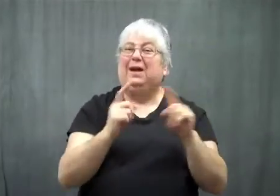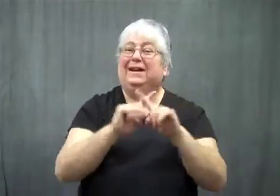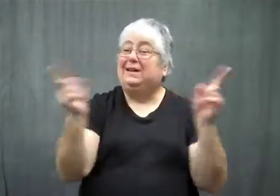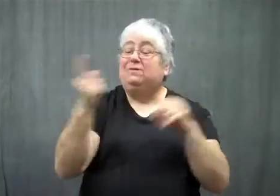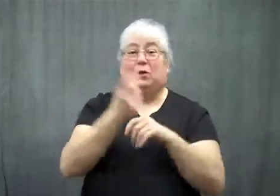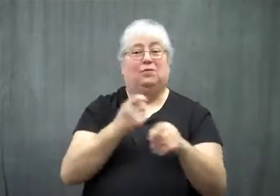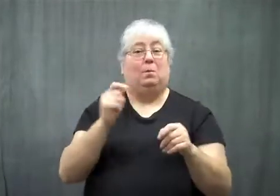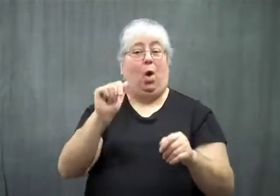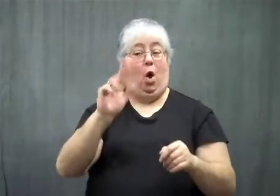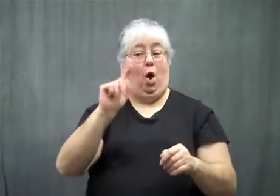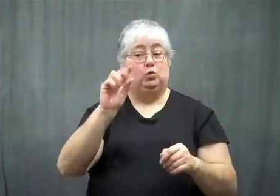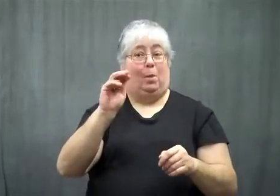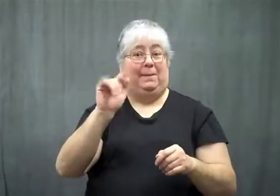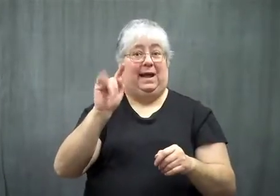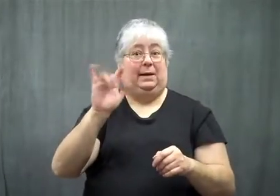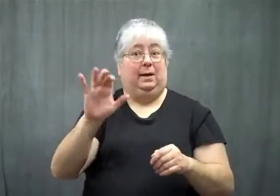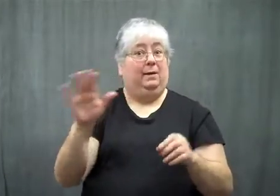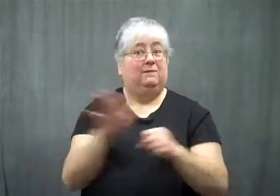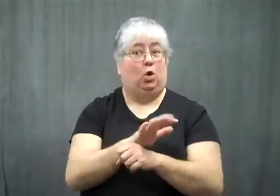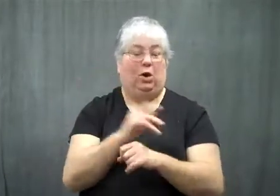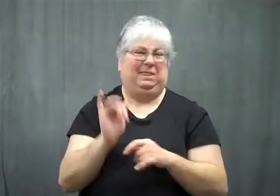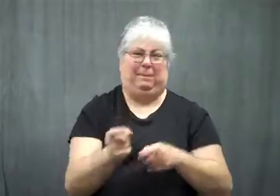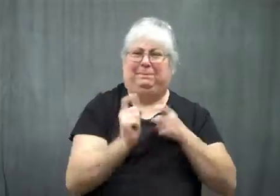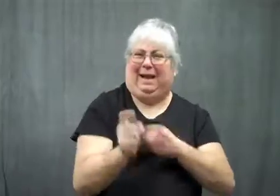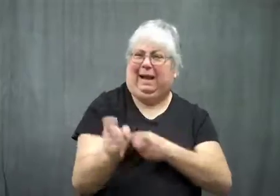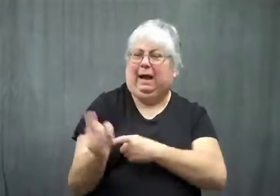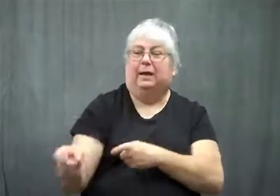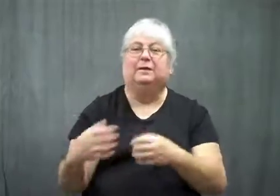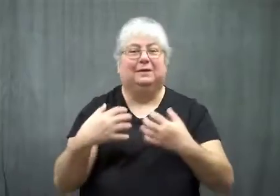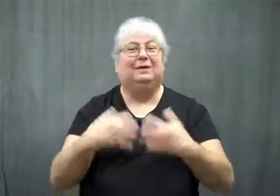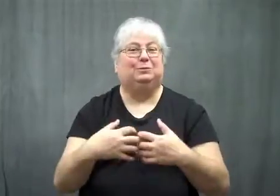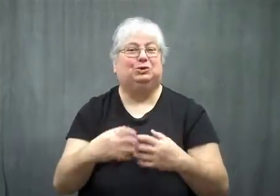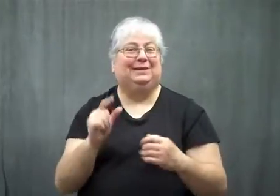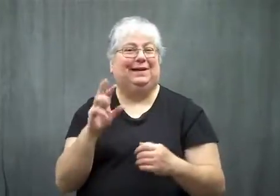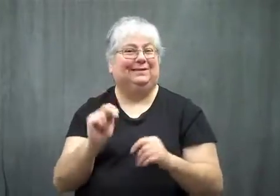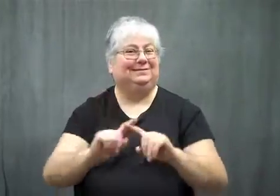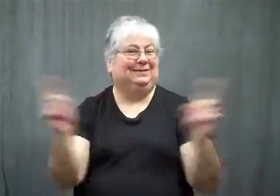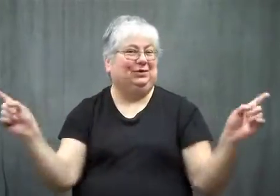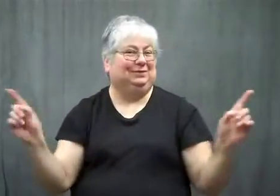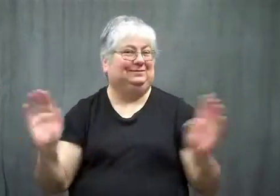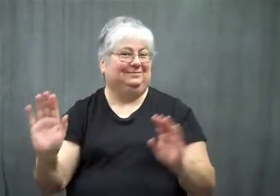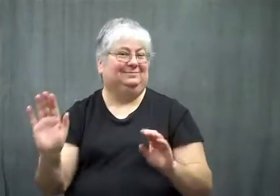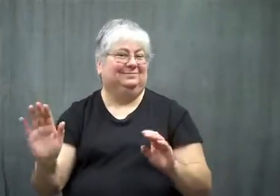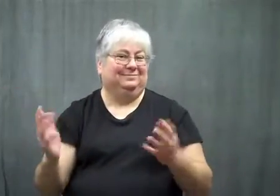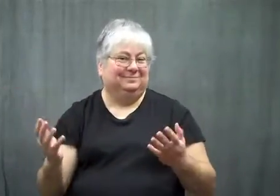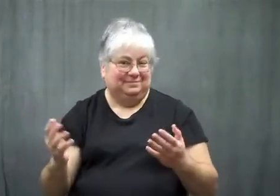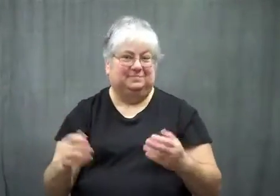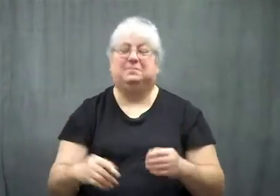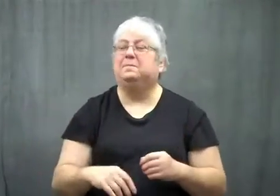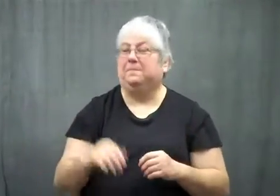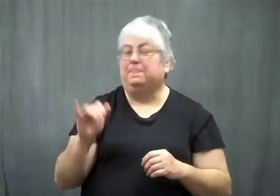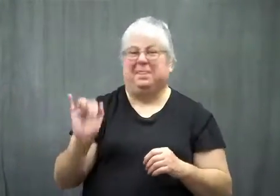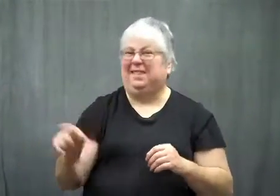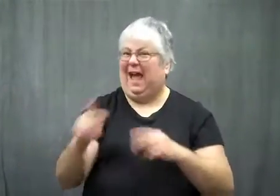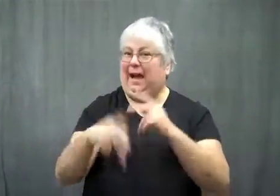That's different from an automatic, like a machine gun that spews multiple bullets.